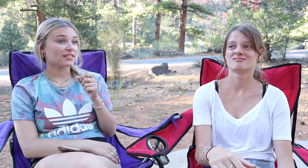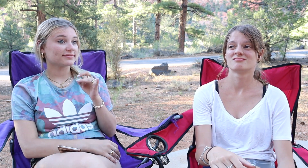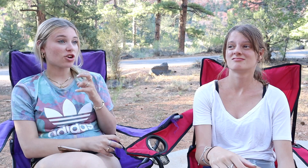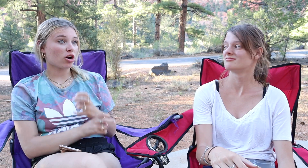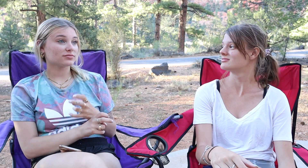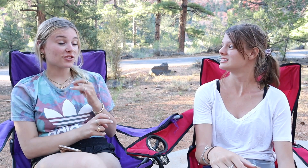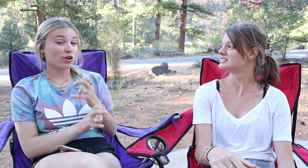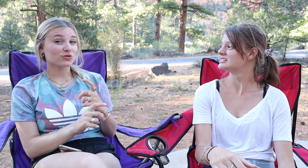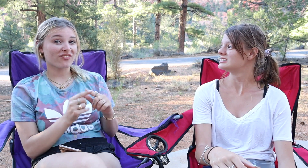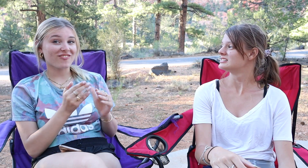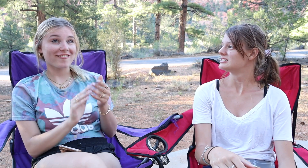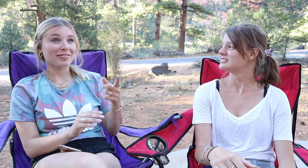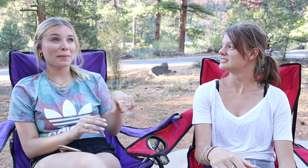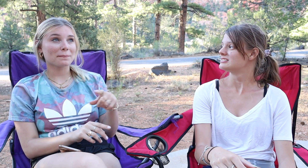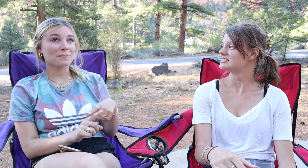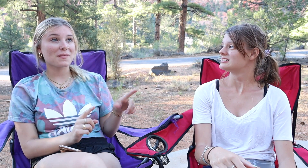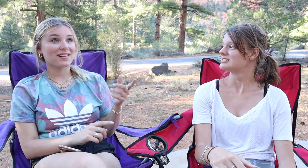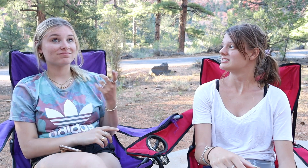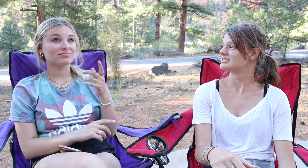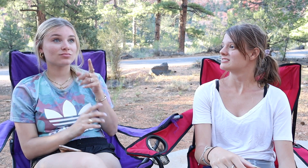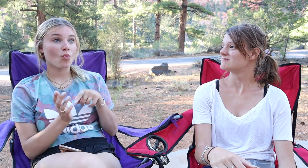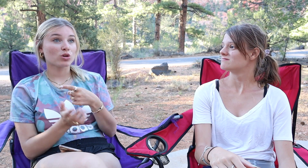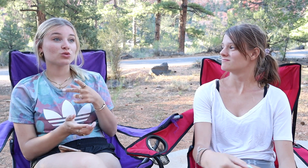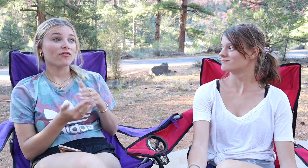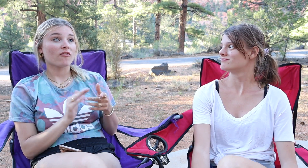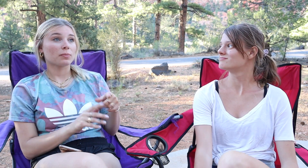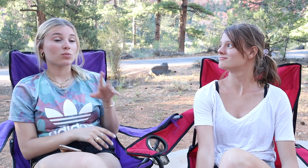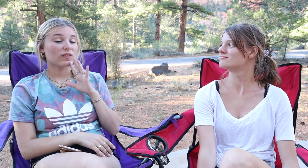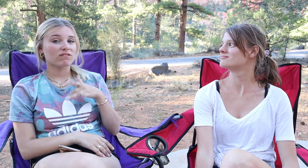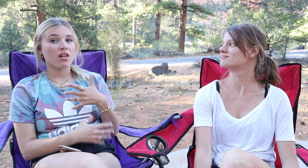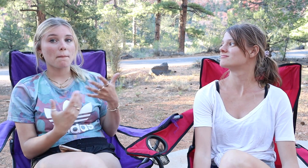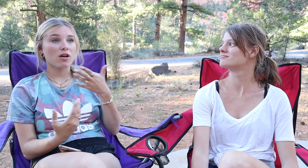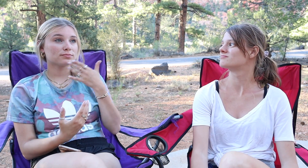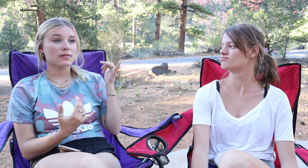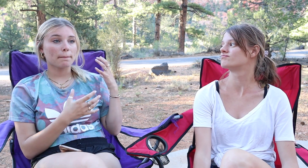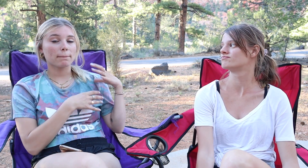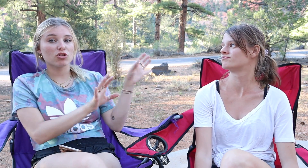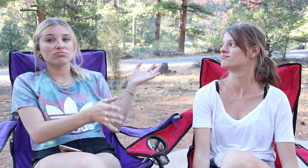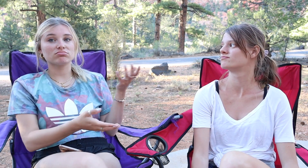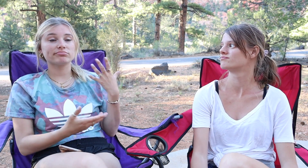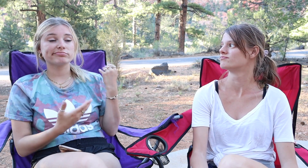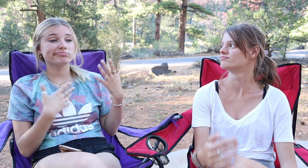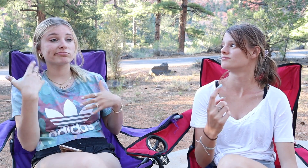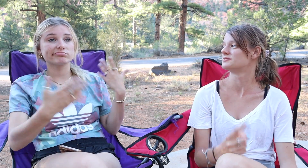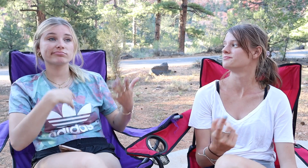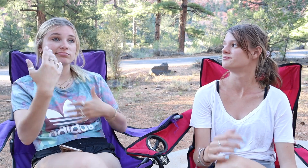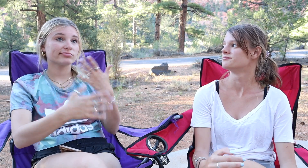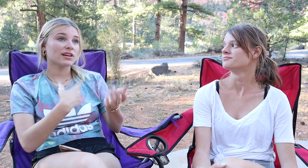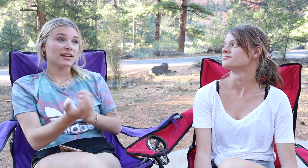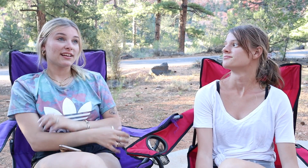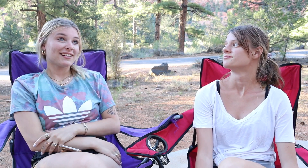C: yeah it is hard it is hard to forgive them but once you did you will feel so much better lifting the heavyweights off your shoulders